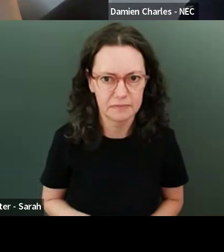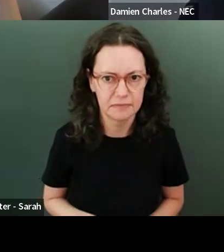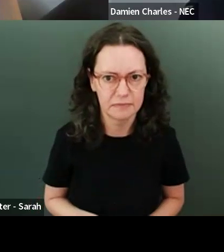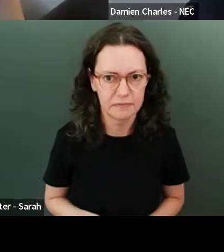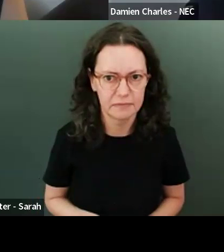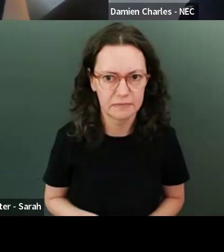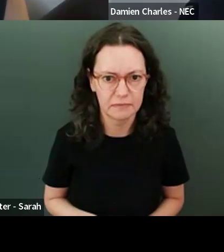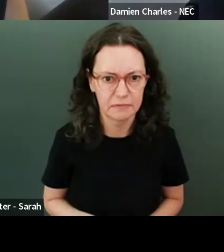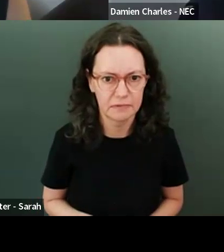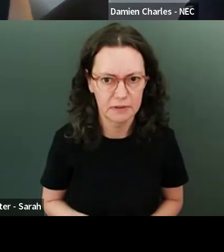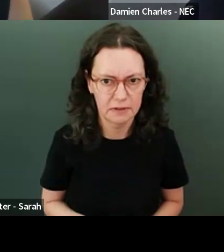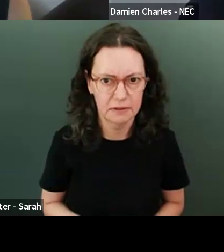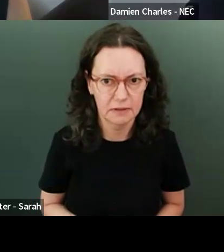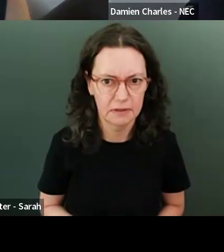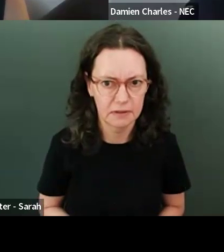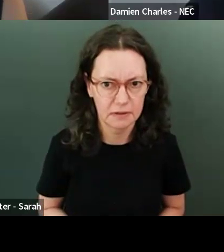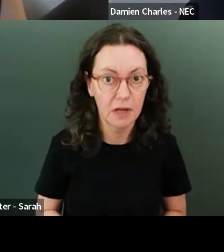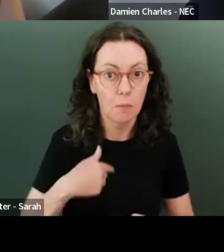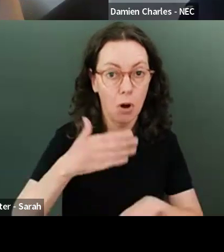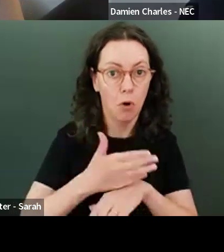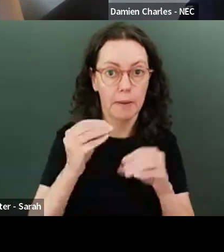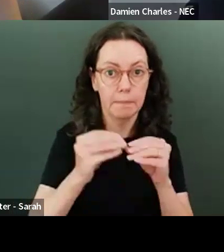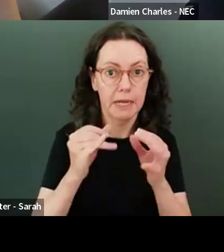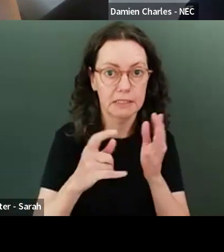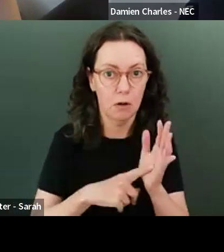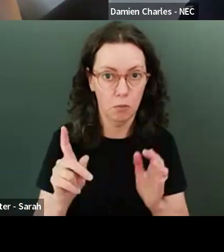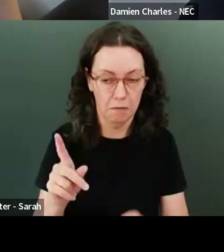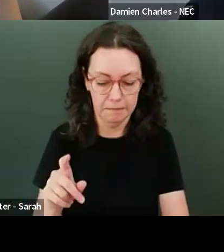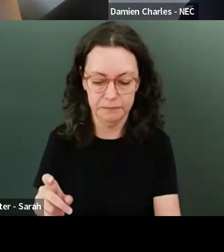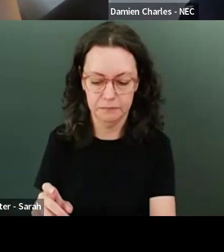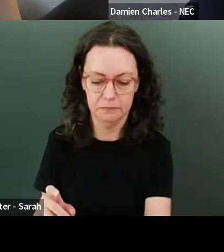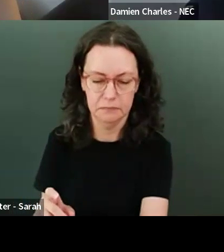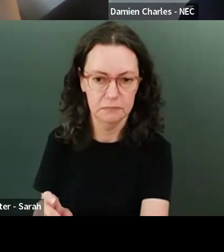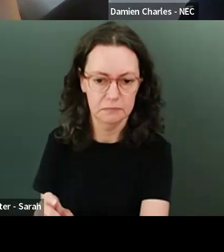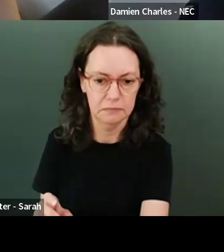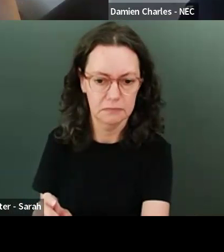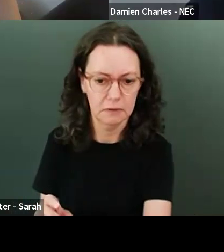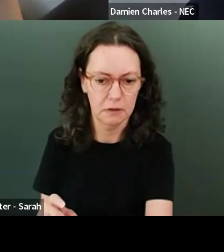BSL? So in my role at the moment with BSL